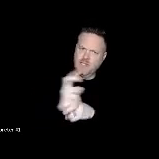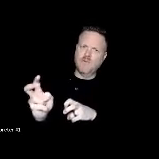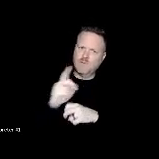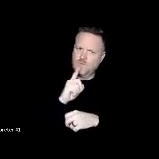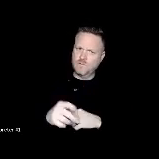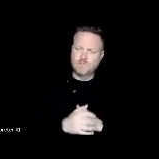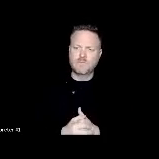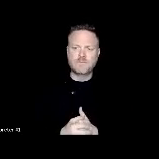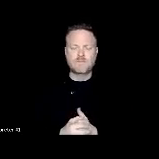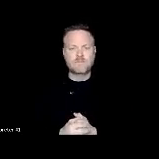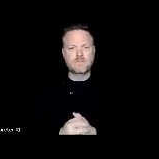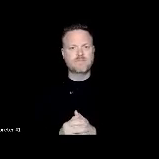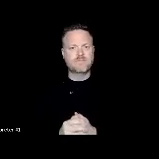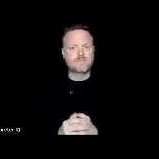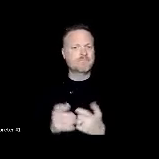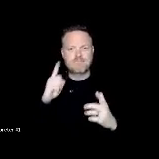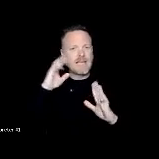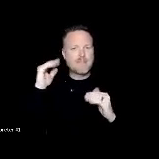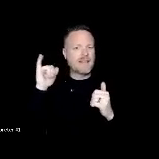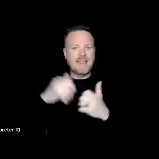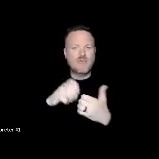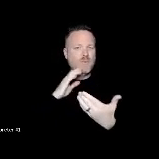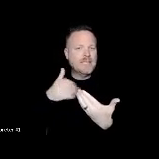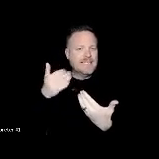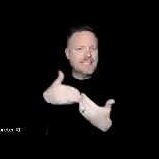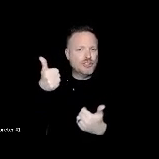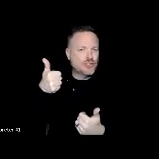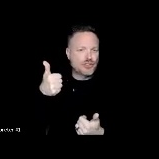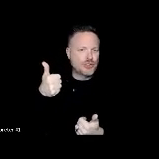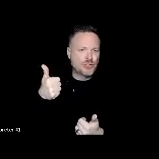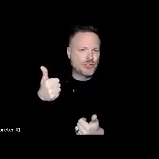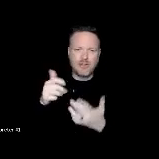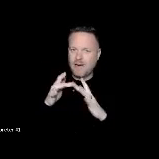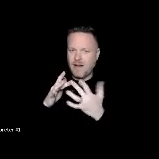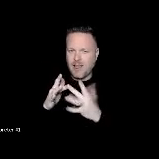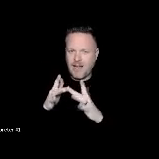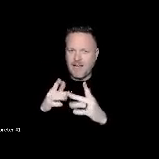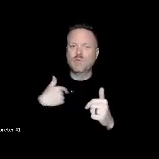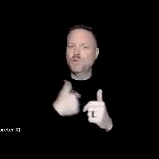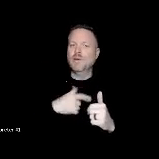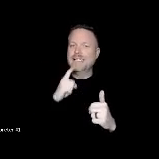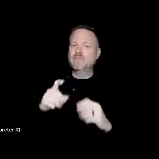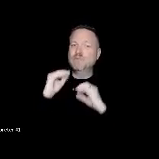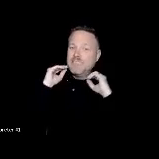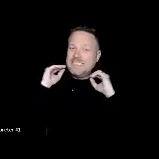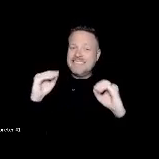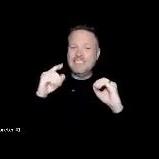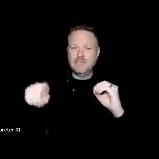So we can't expect it to be any easier online. We have to teach the students the strategies